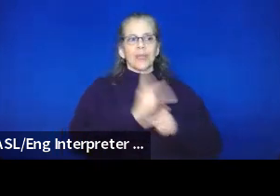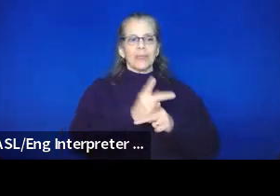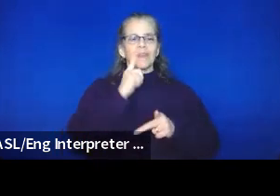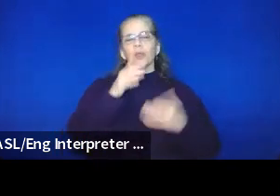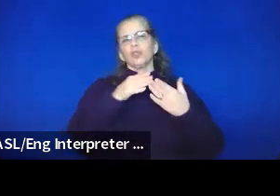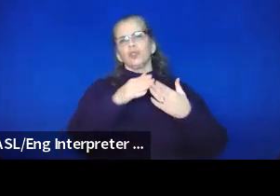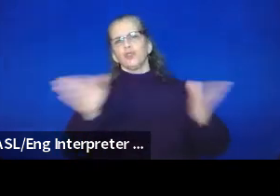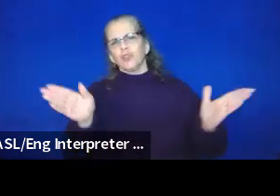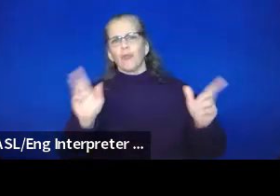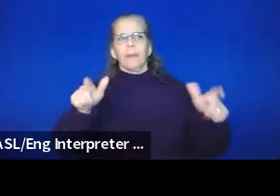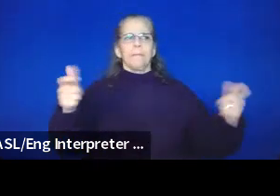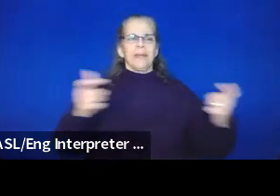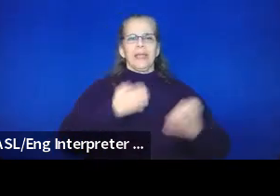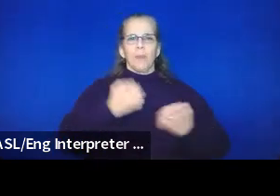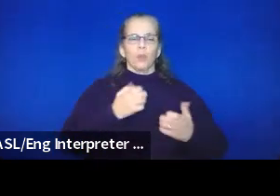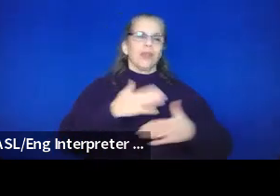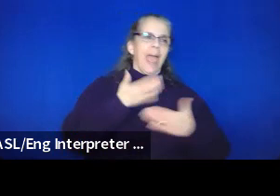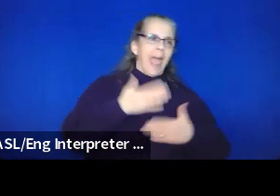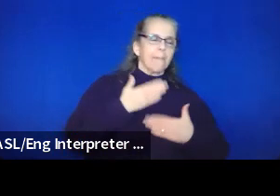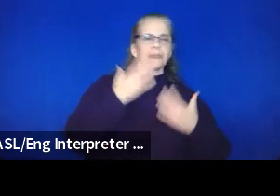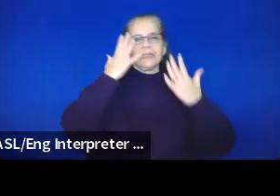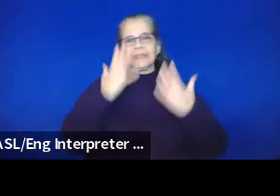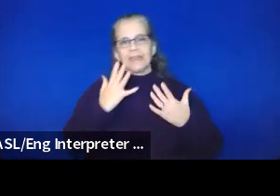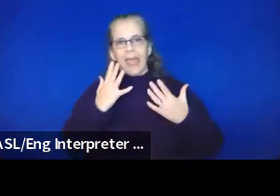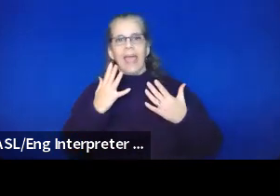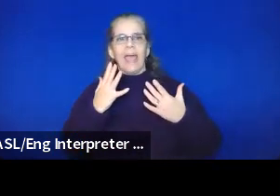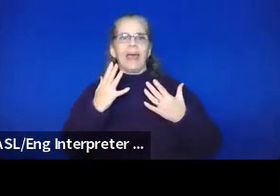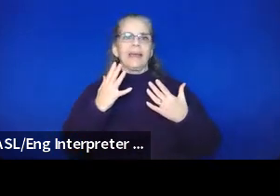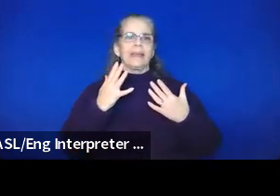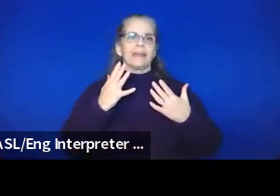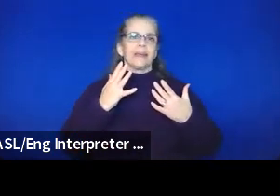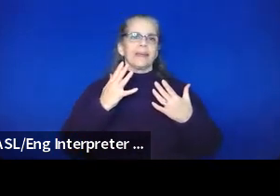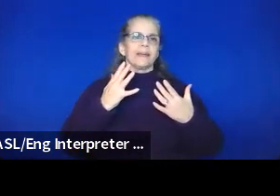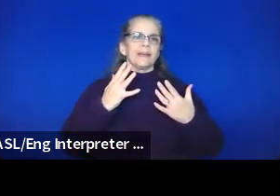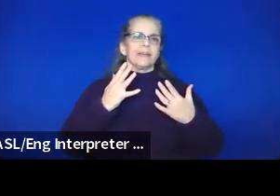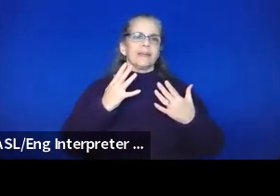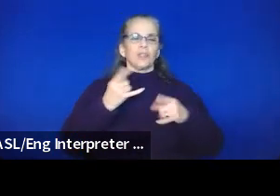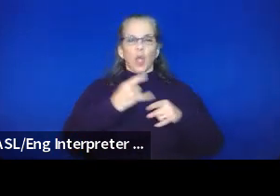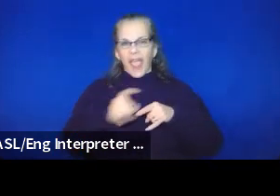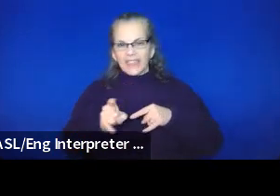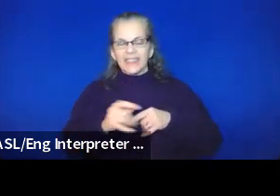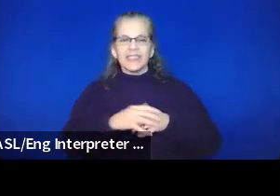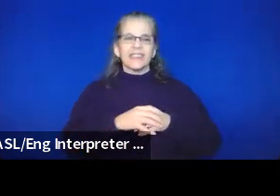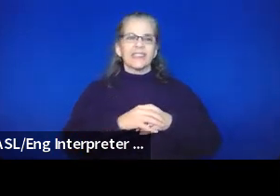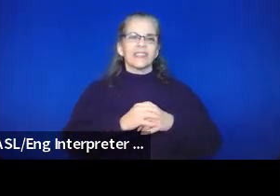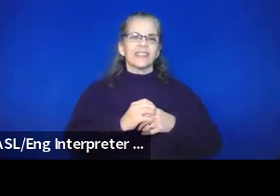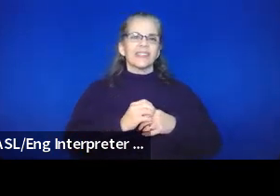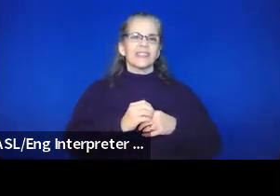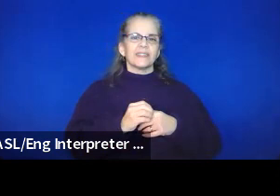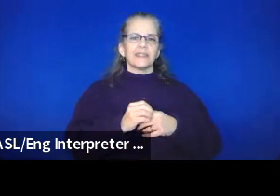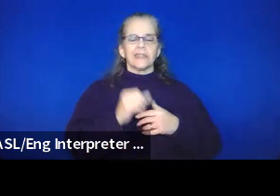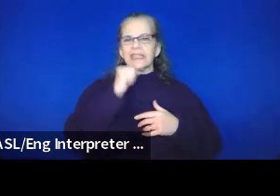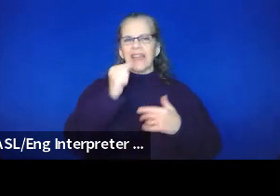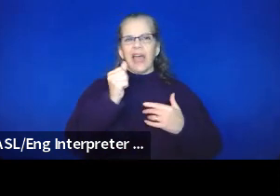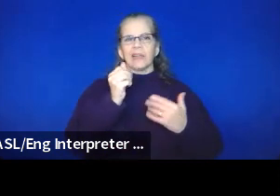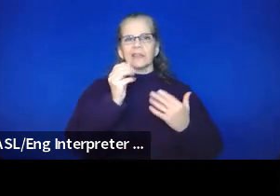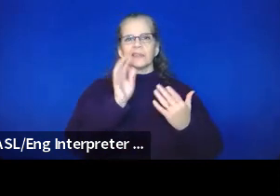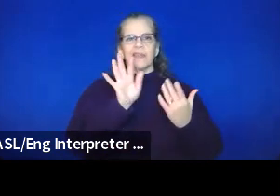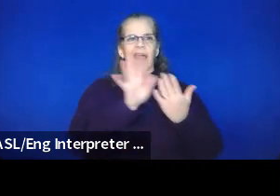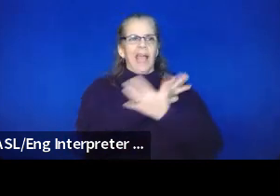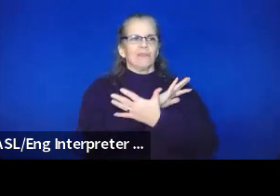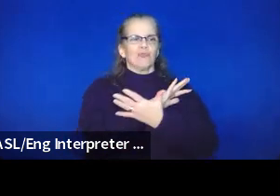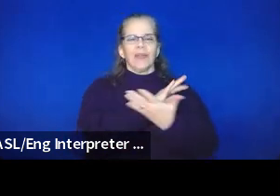sad, sarcastic, ancient... you don't get into any more finer abstract, or less objective